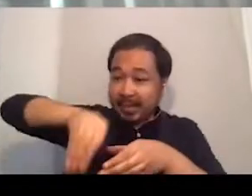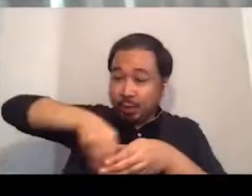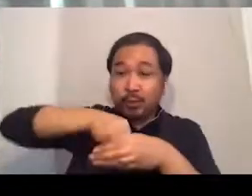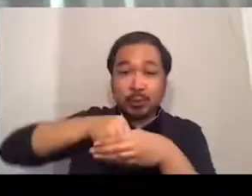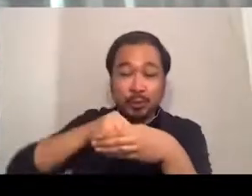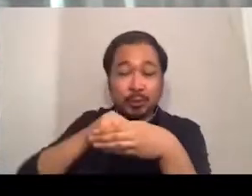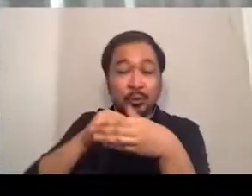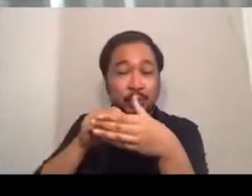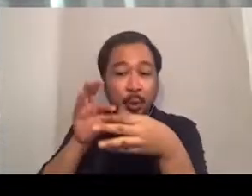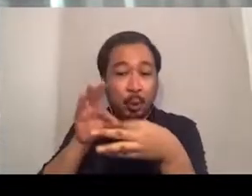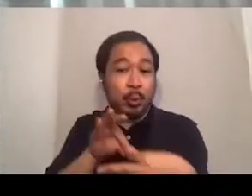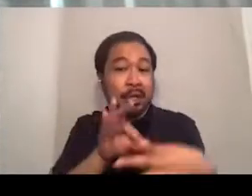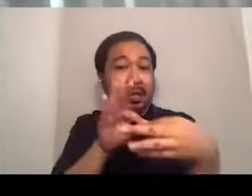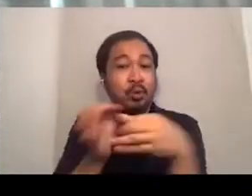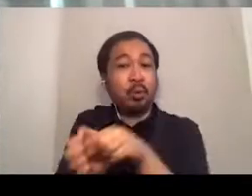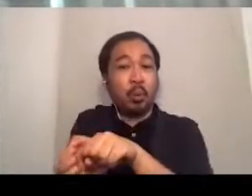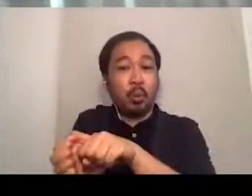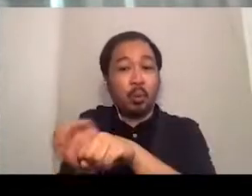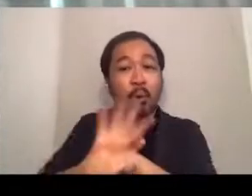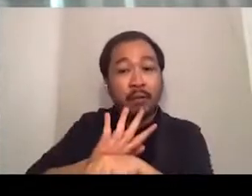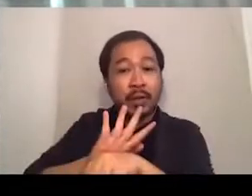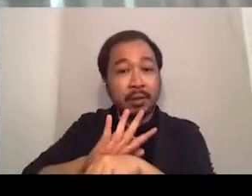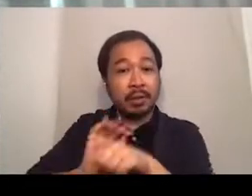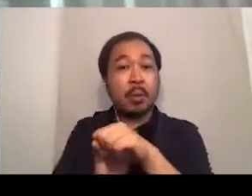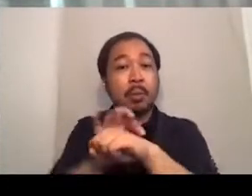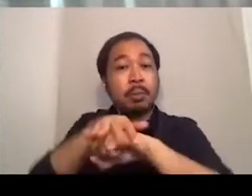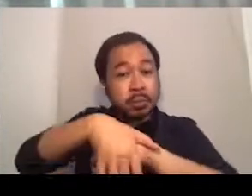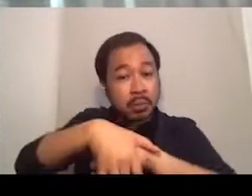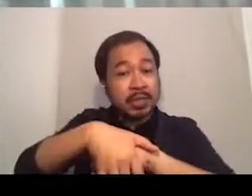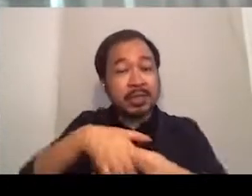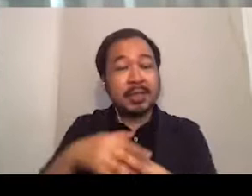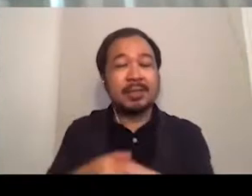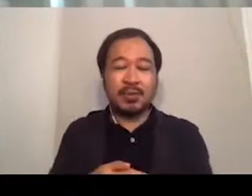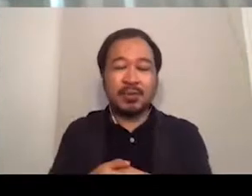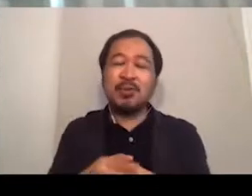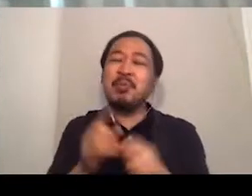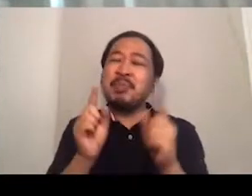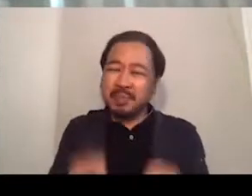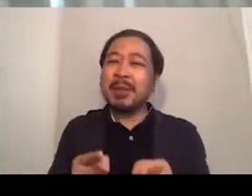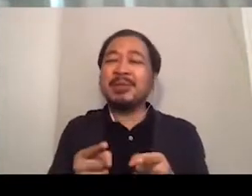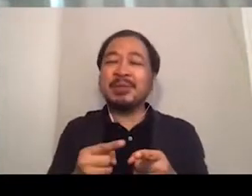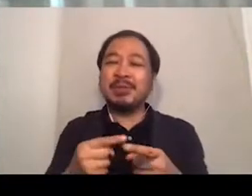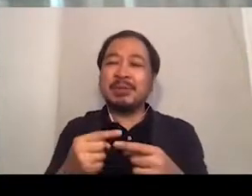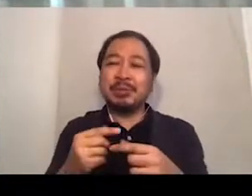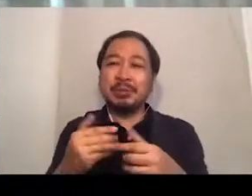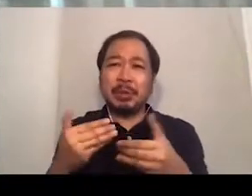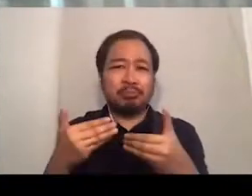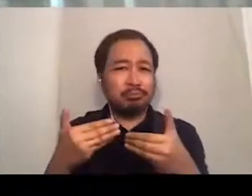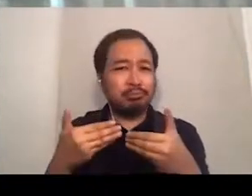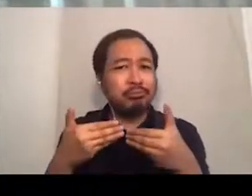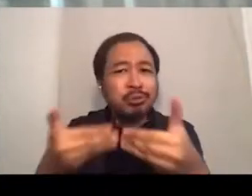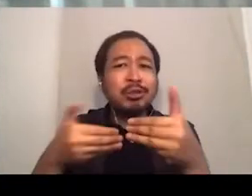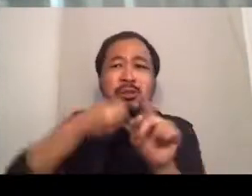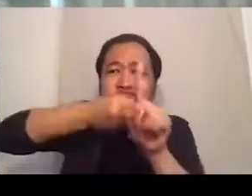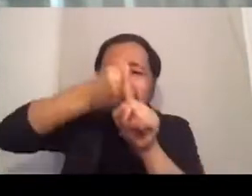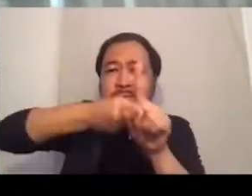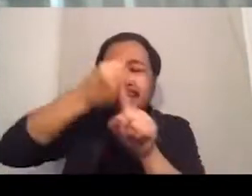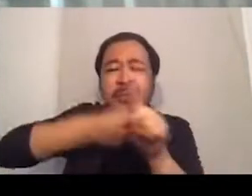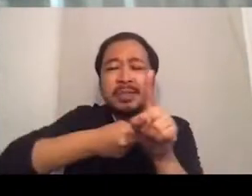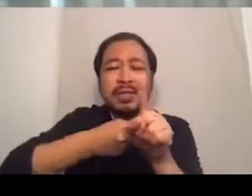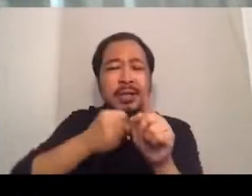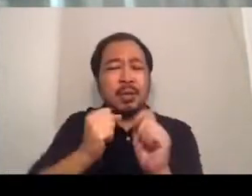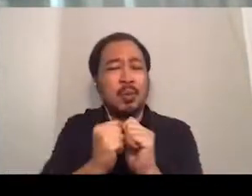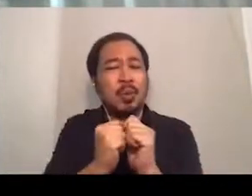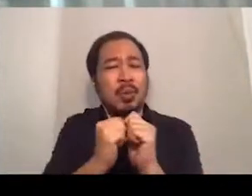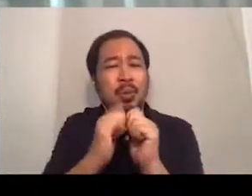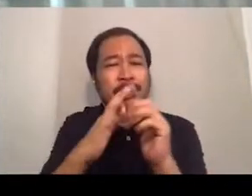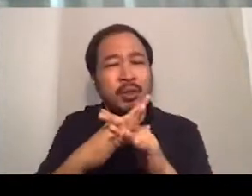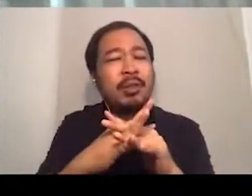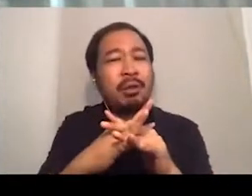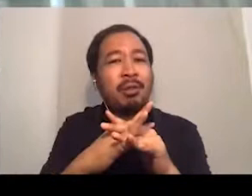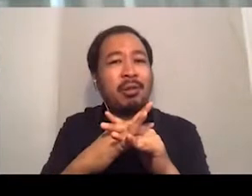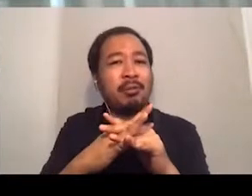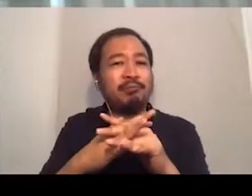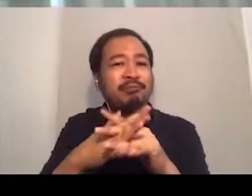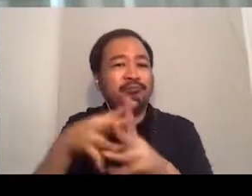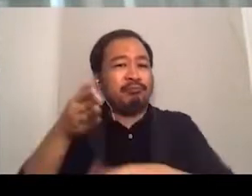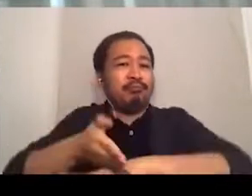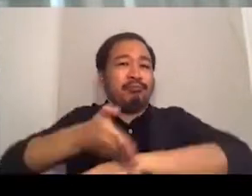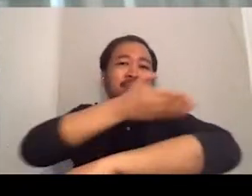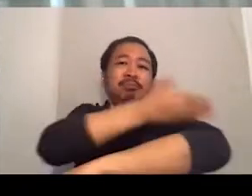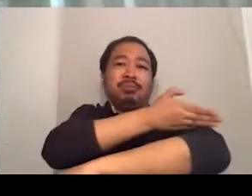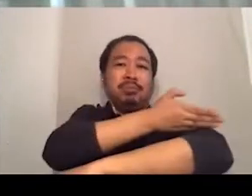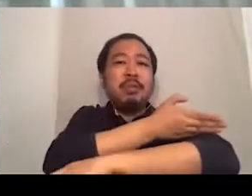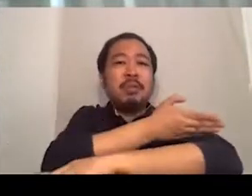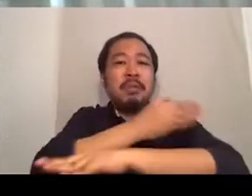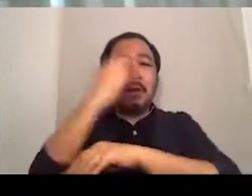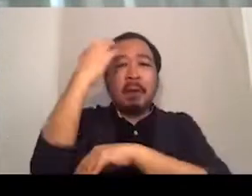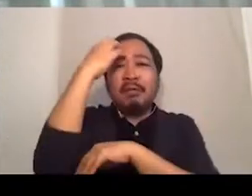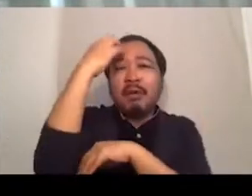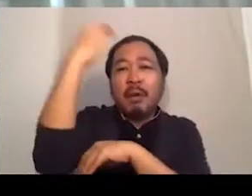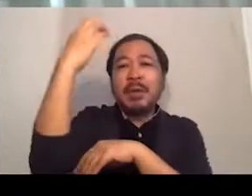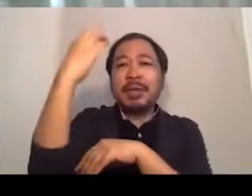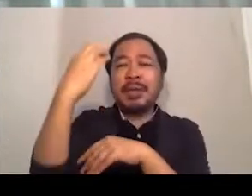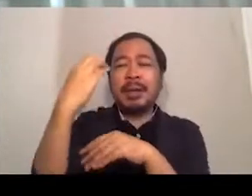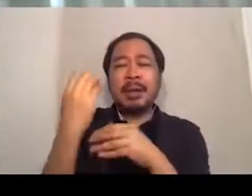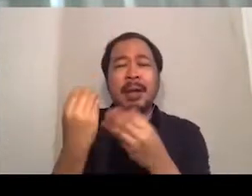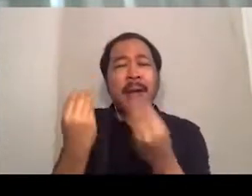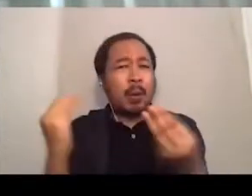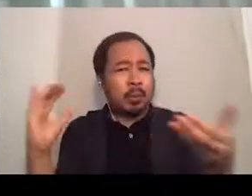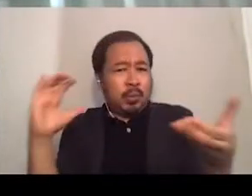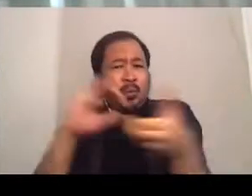governments to work together and to ensure more efficiency and effectiveness, given the fact that the whole economy is being affected,